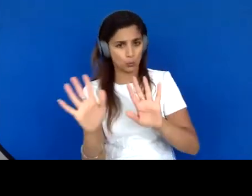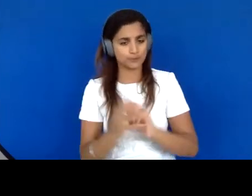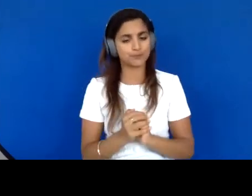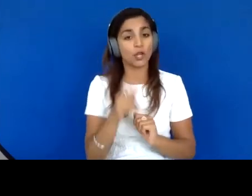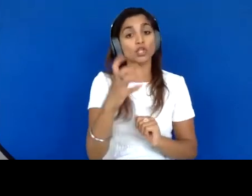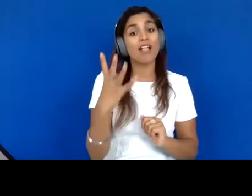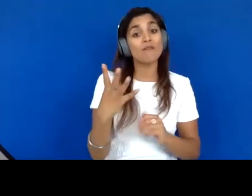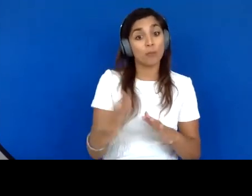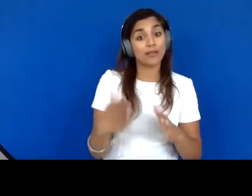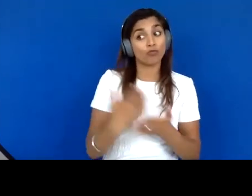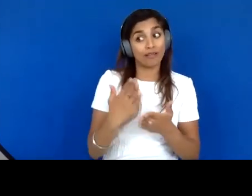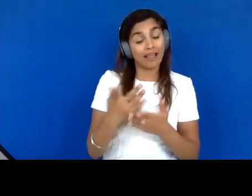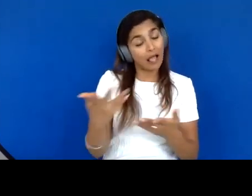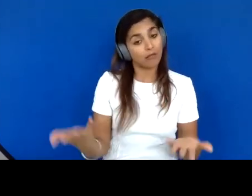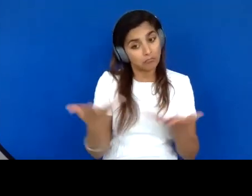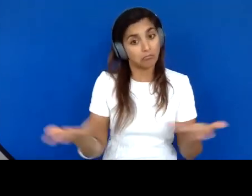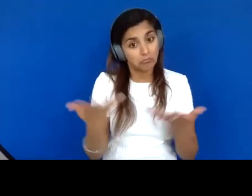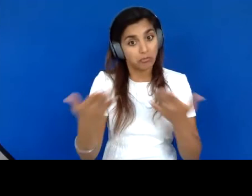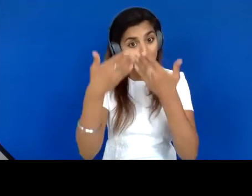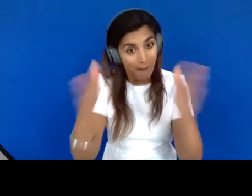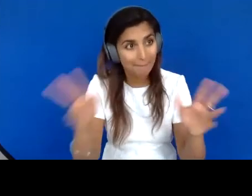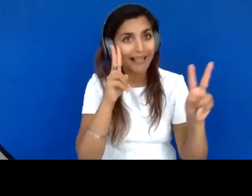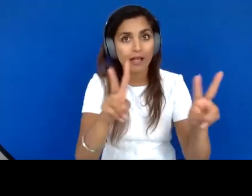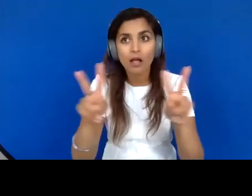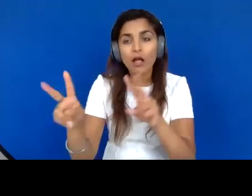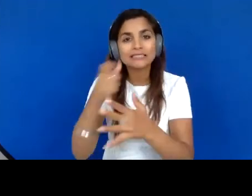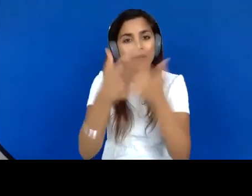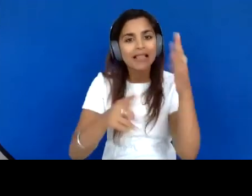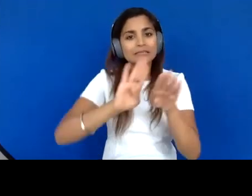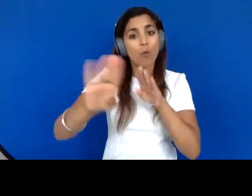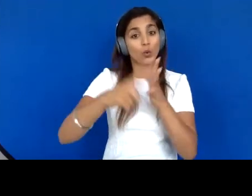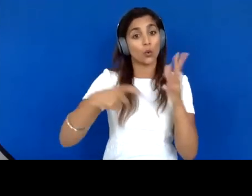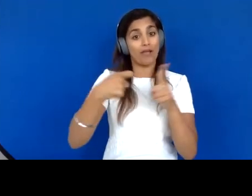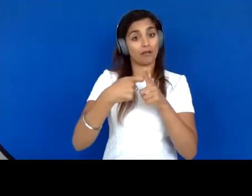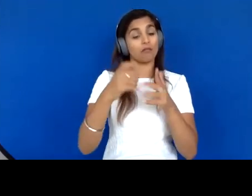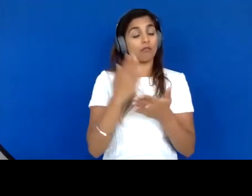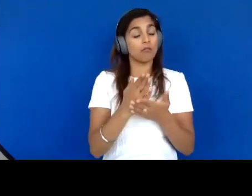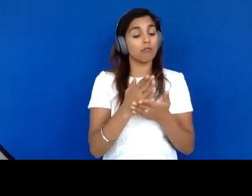and recognition of disability sport in the UK successfully shifting the Paralympic from the margins of the mainstream and